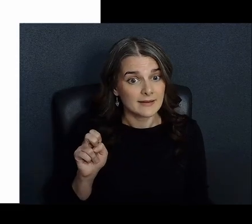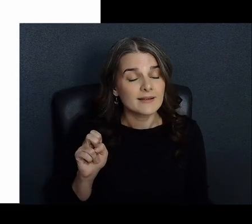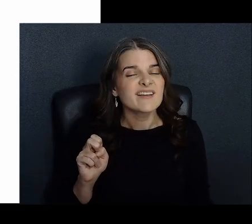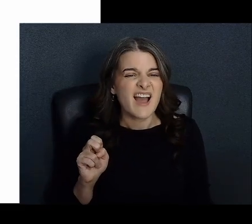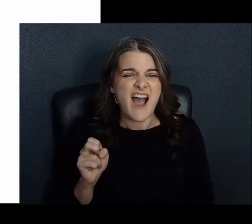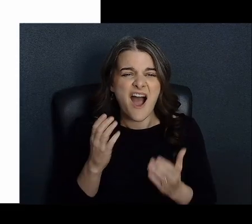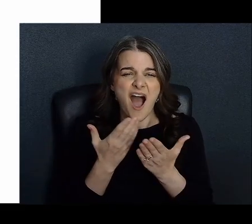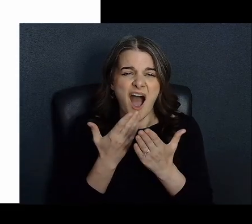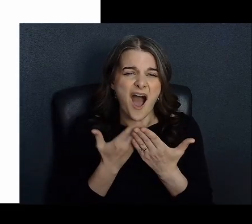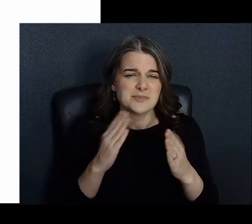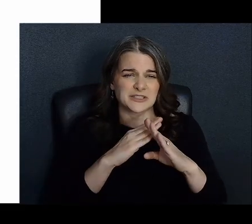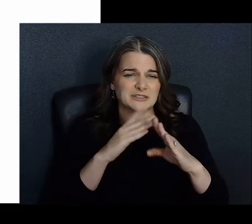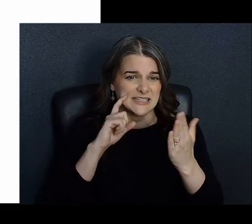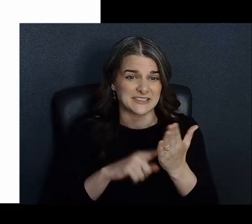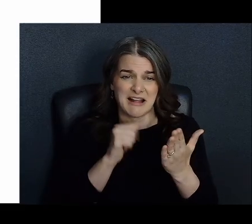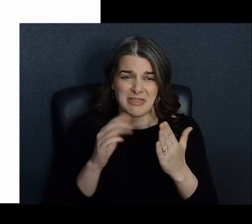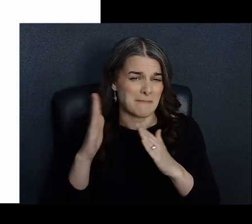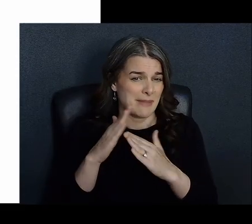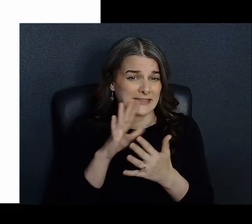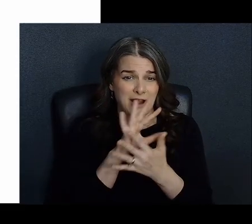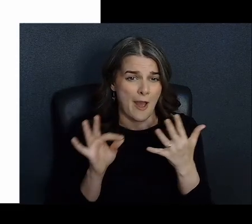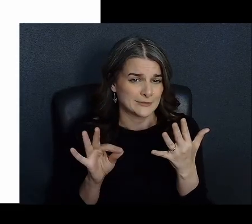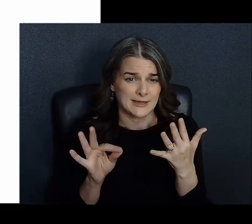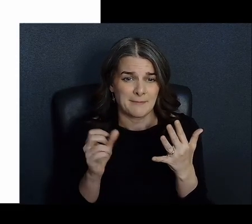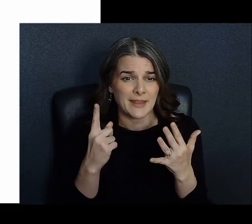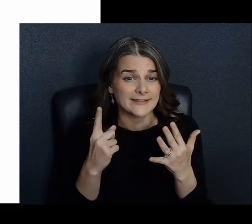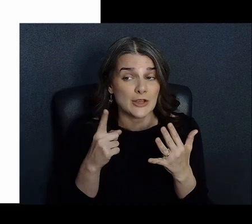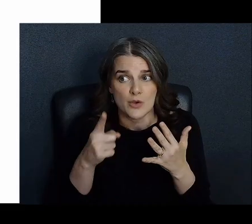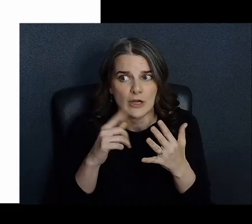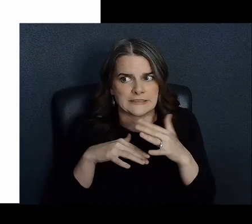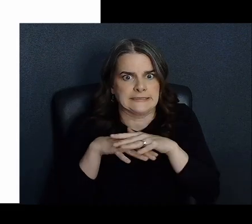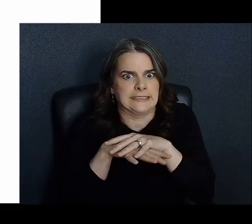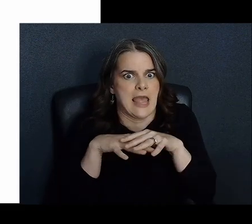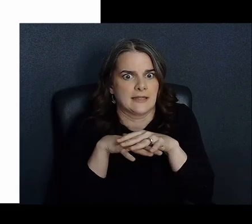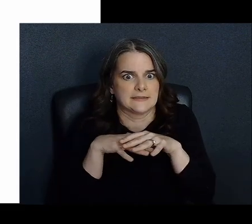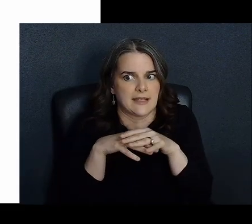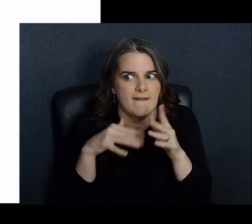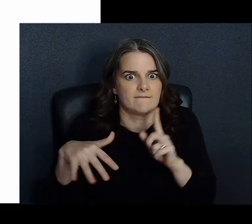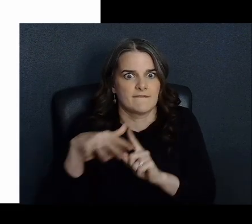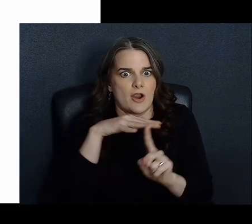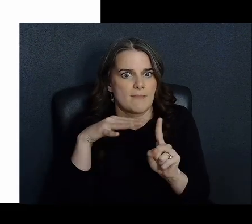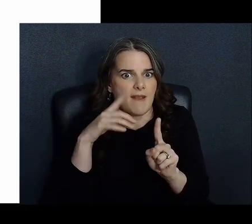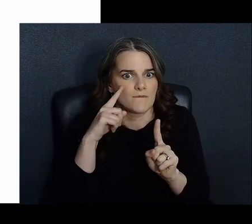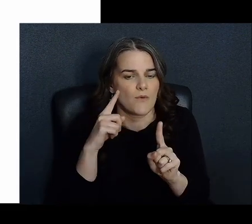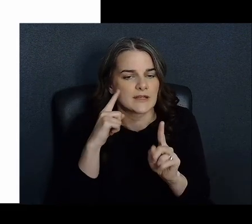Because if you're in a very dense environment, like say, traveling on the streets of Philadelphia